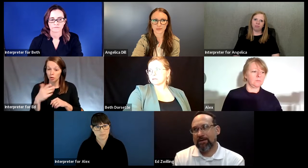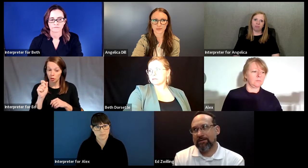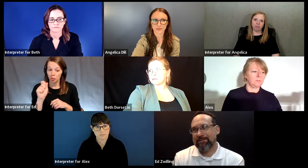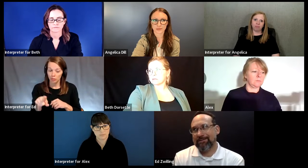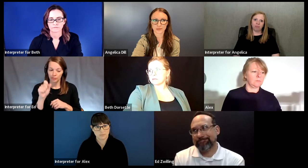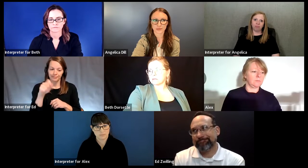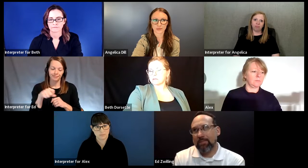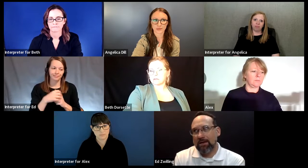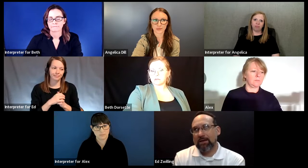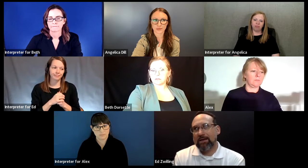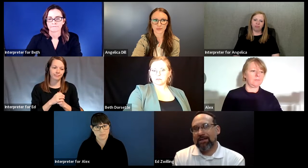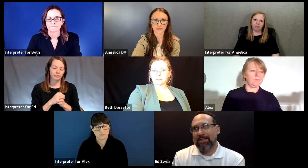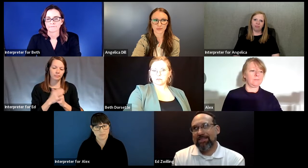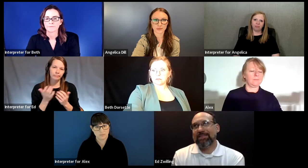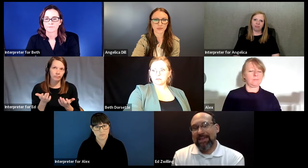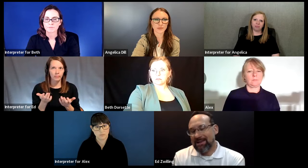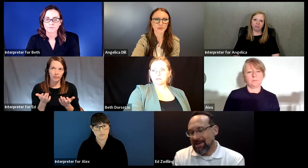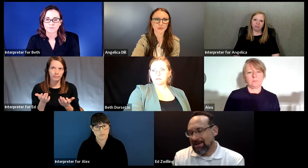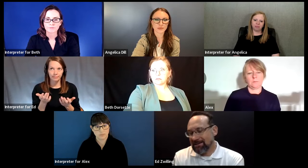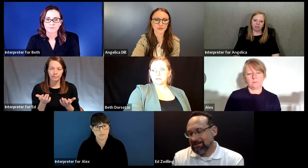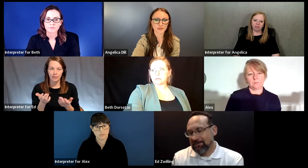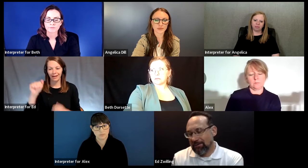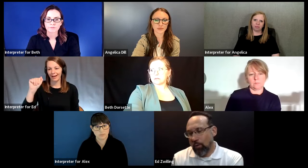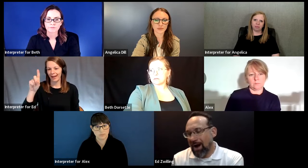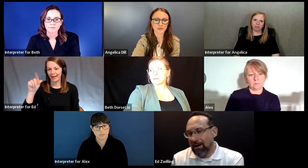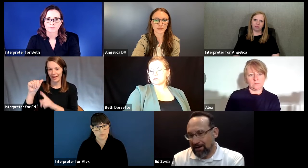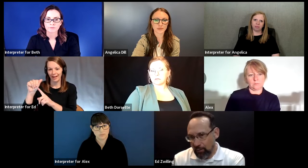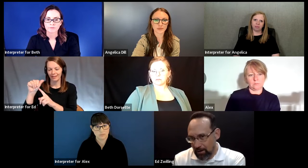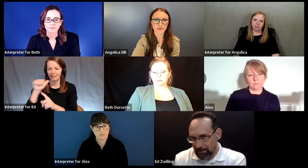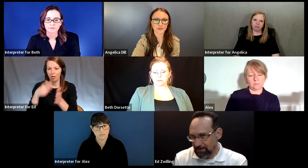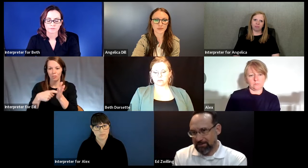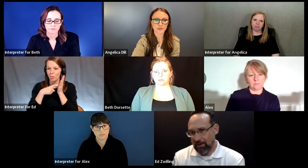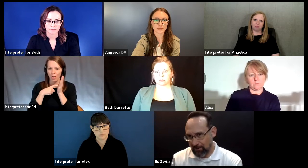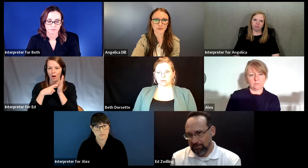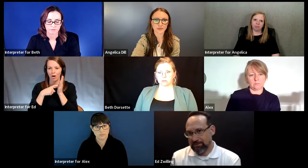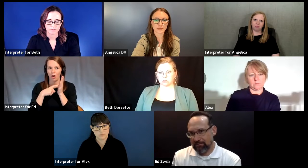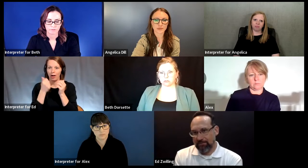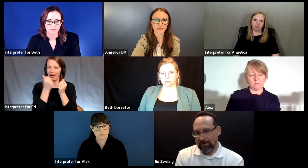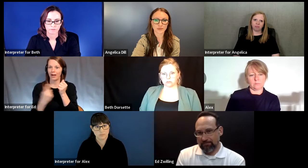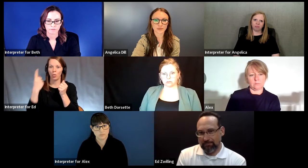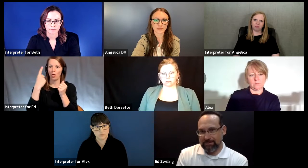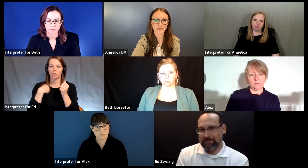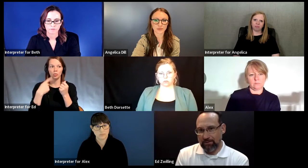The ADA doesn't require anyone to disclose their disability.